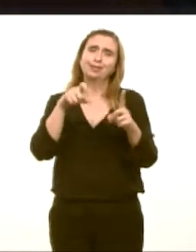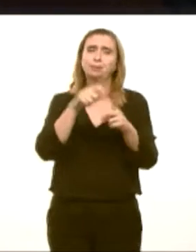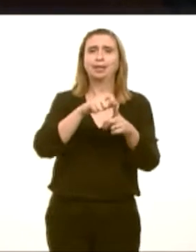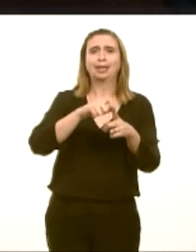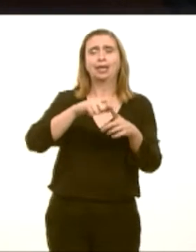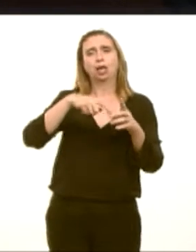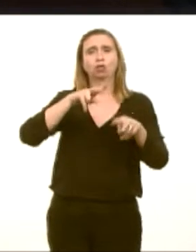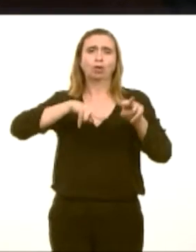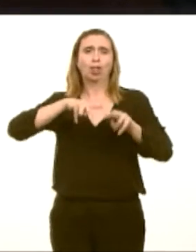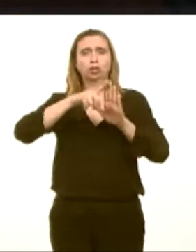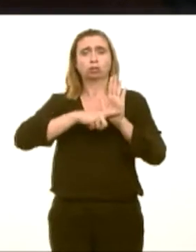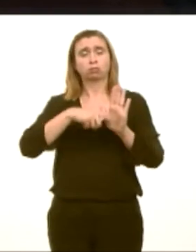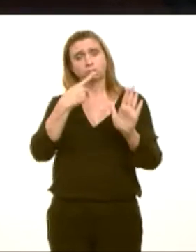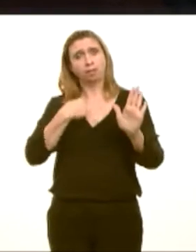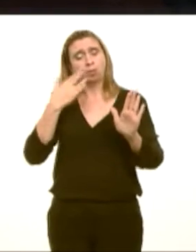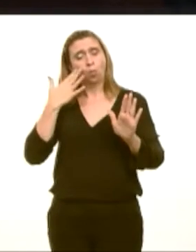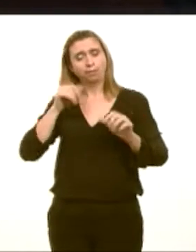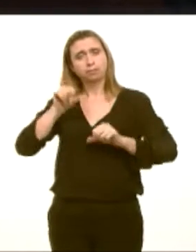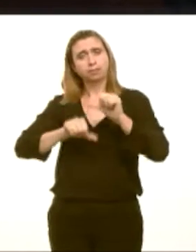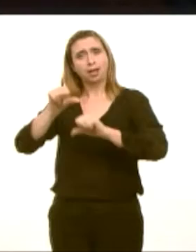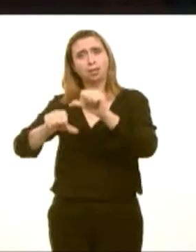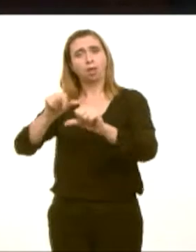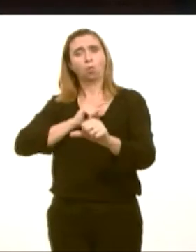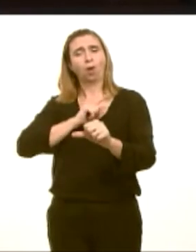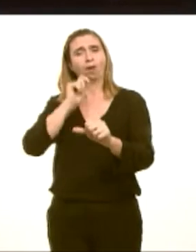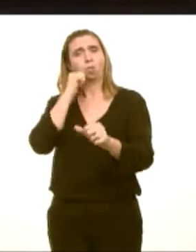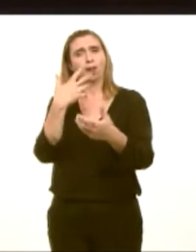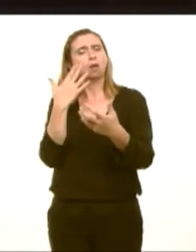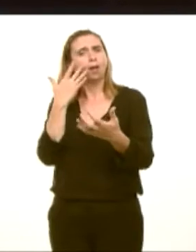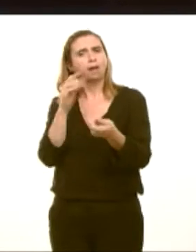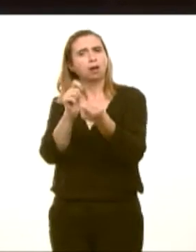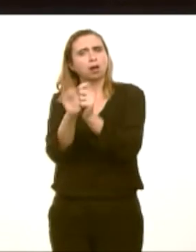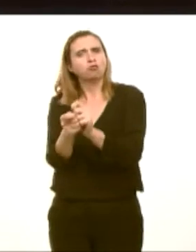will you outline the timetable for the publication of the revised LDP manual that is now overdue?